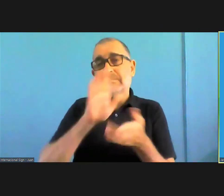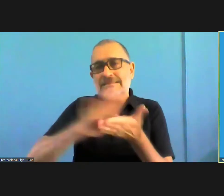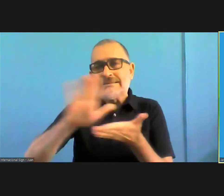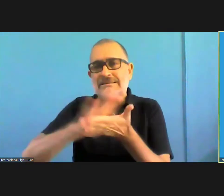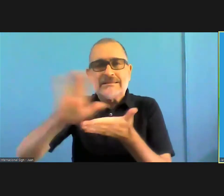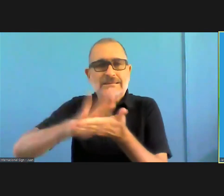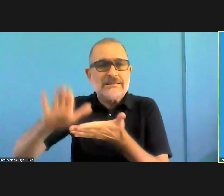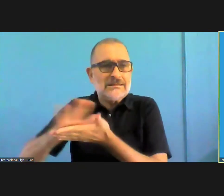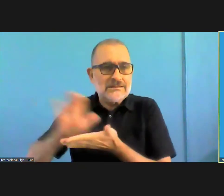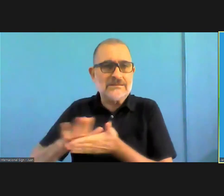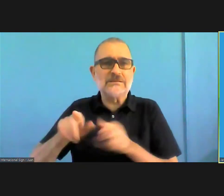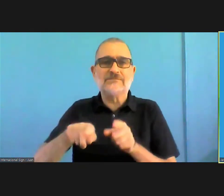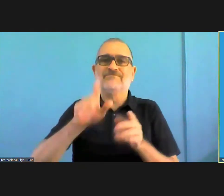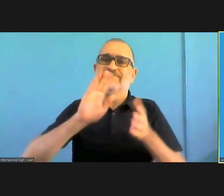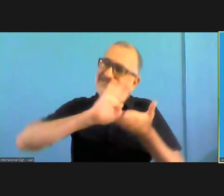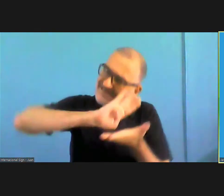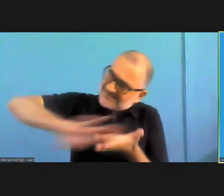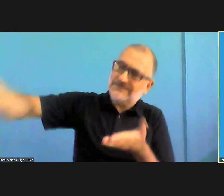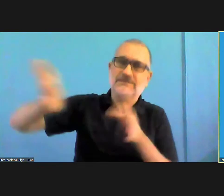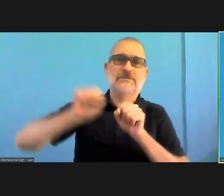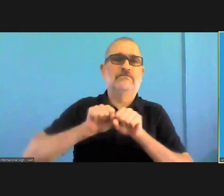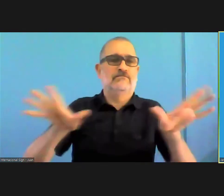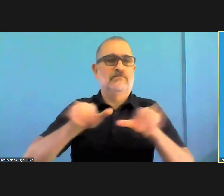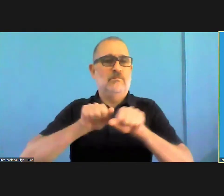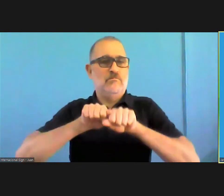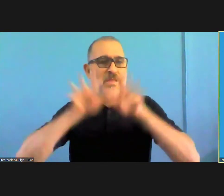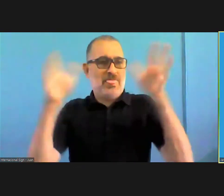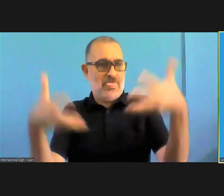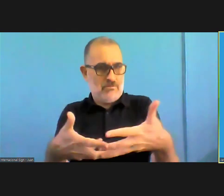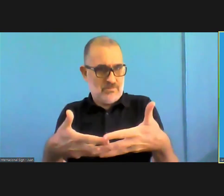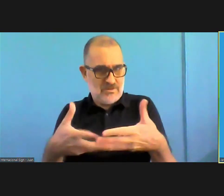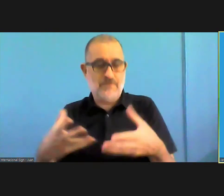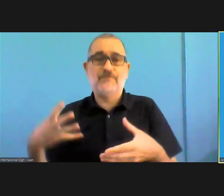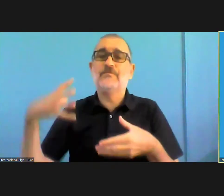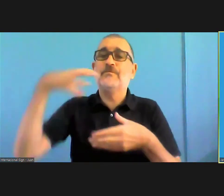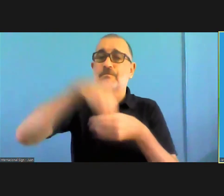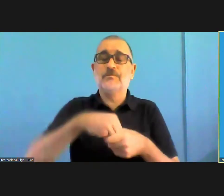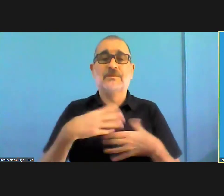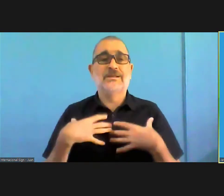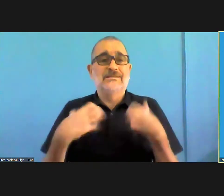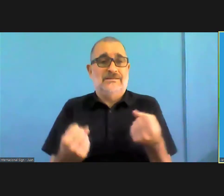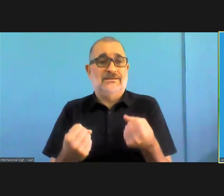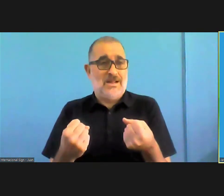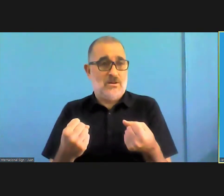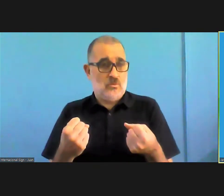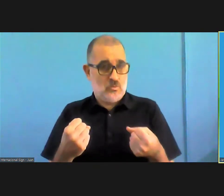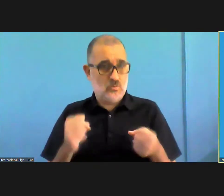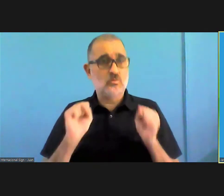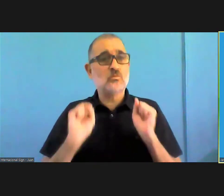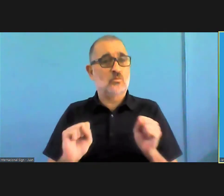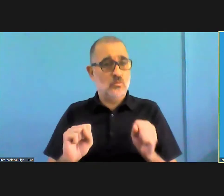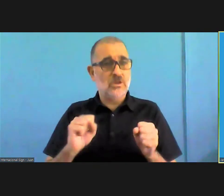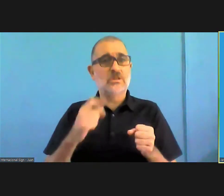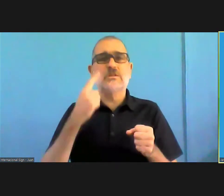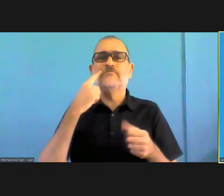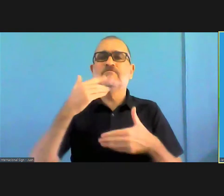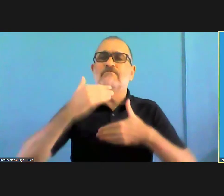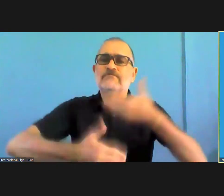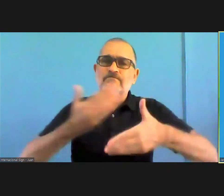Critical to this is the capacity of the first level of care. And we believe that in terms of NCD control and management,